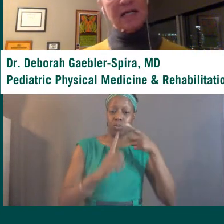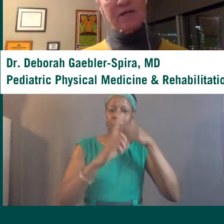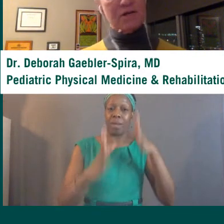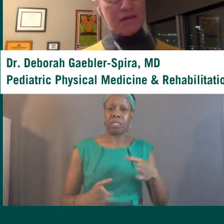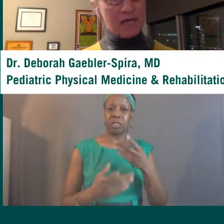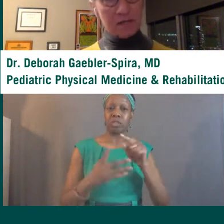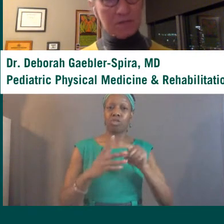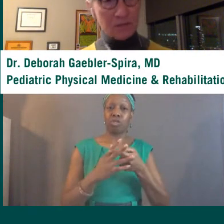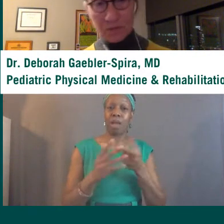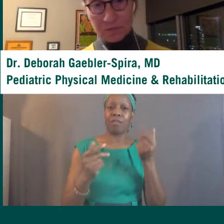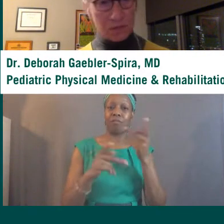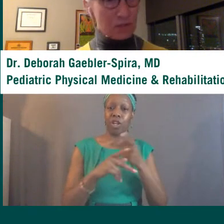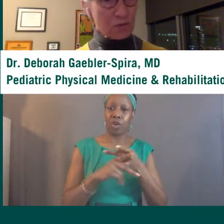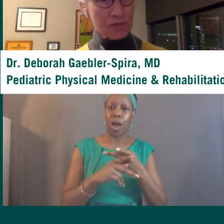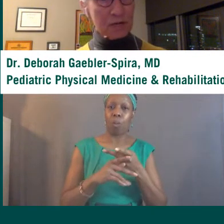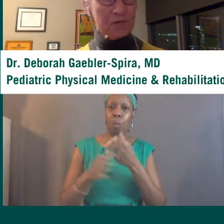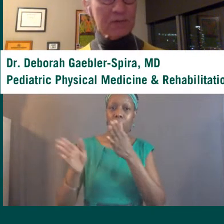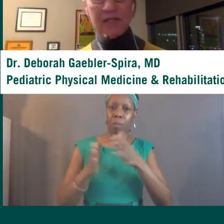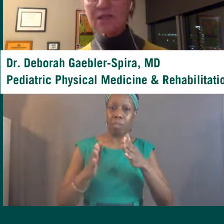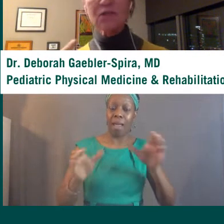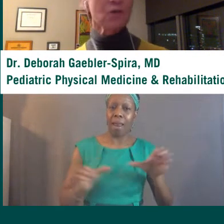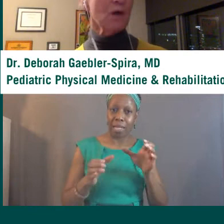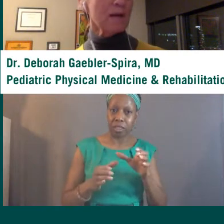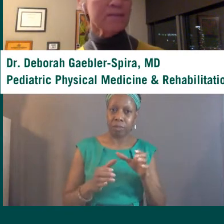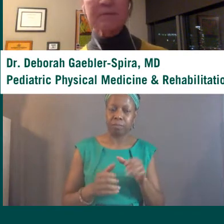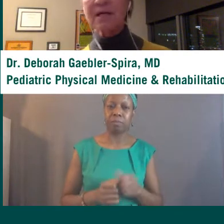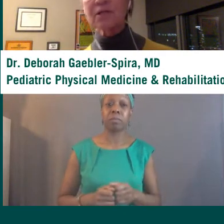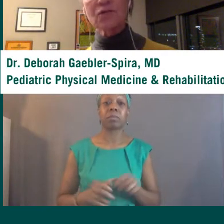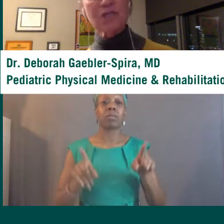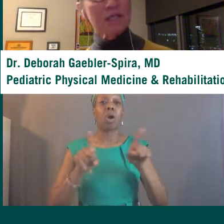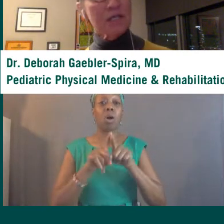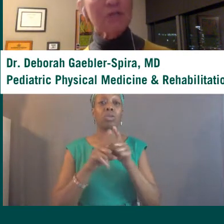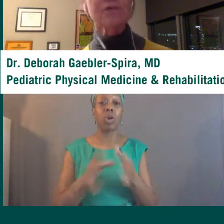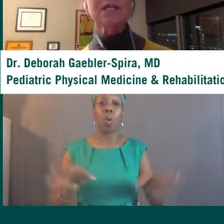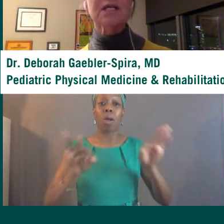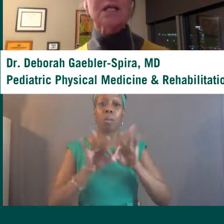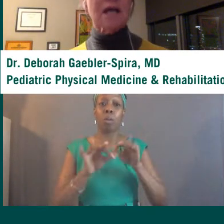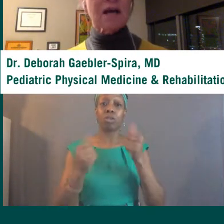there can be some sensory abnormality. So, ophthalmology hearing,